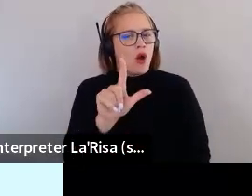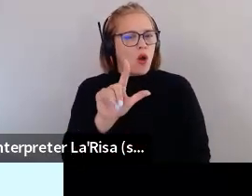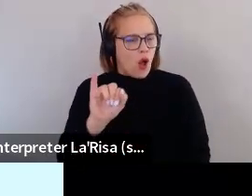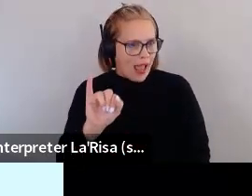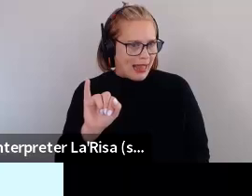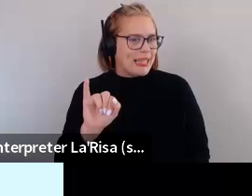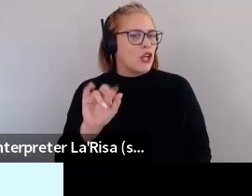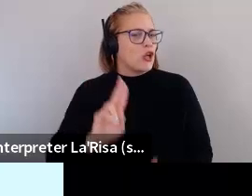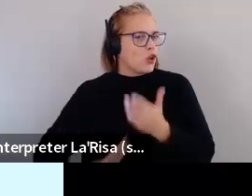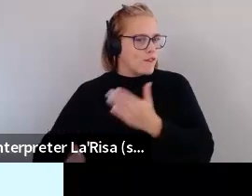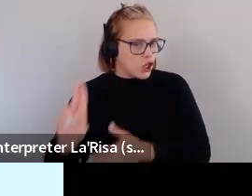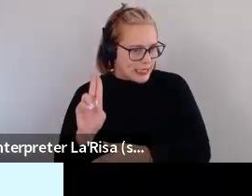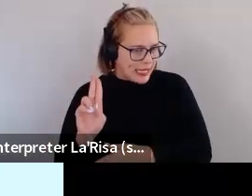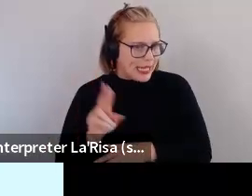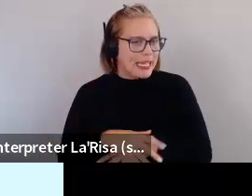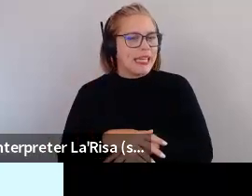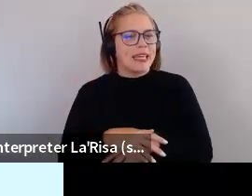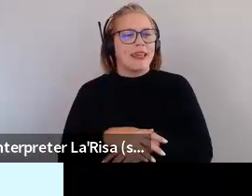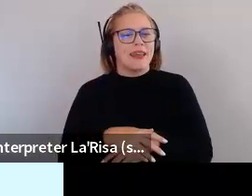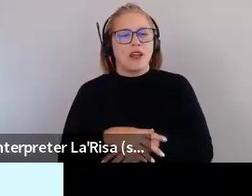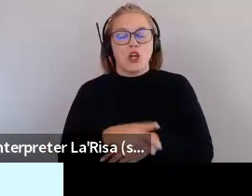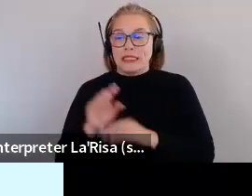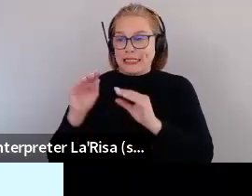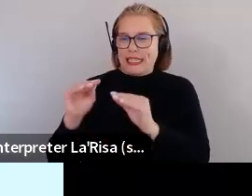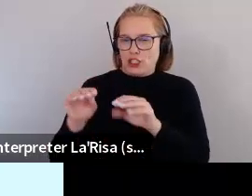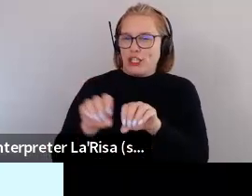last couple of years now and was nominated for an Academy award. Judy had